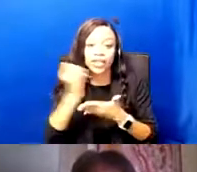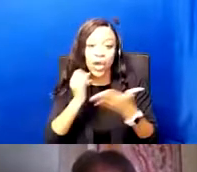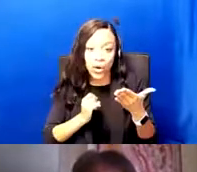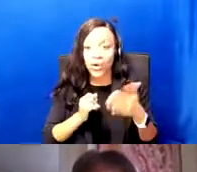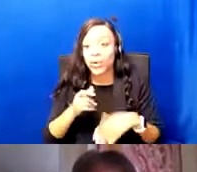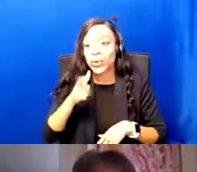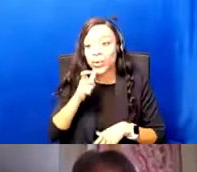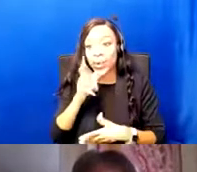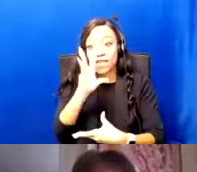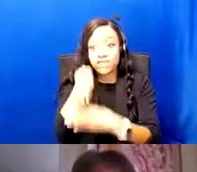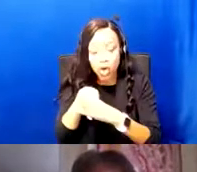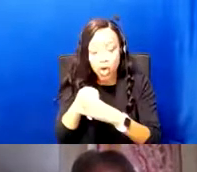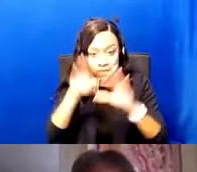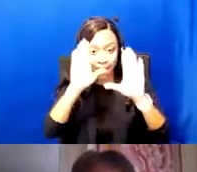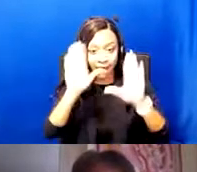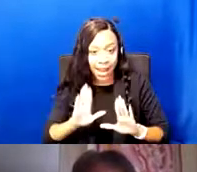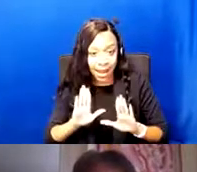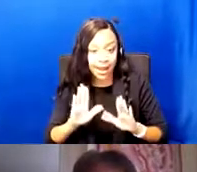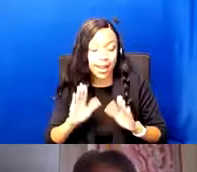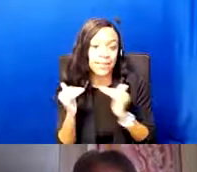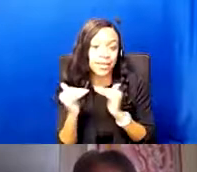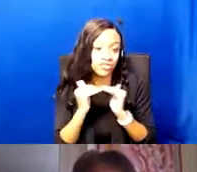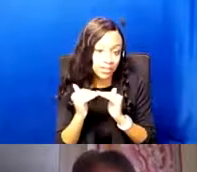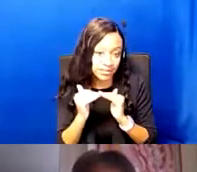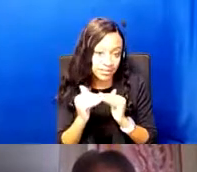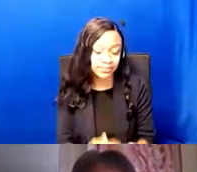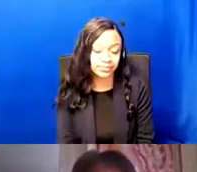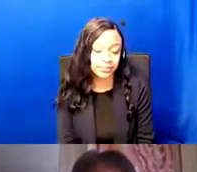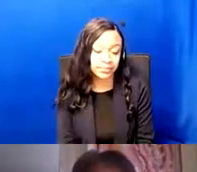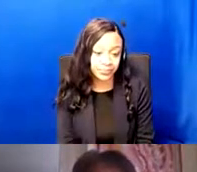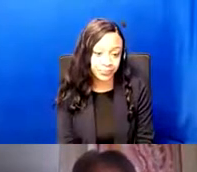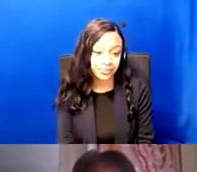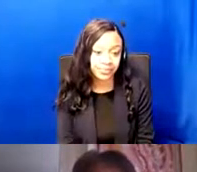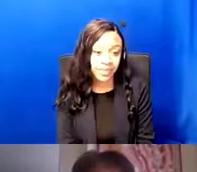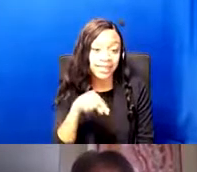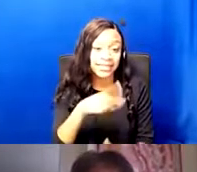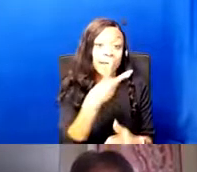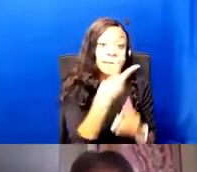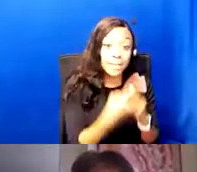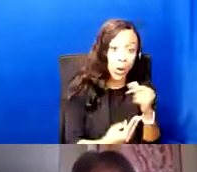And this is a both end situation that Colleen just mentioned. We have to do these two things simultaneously.